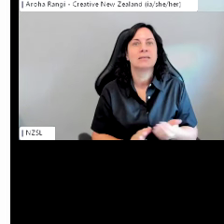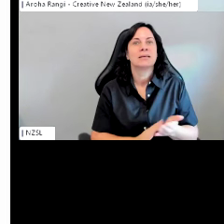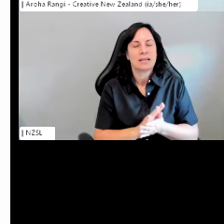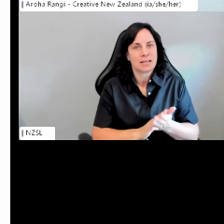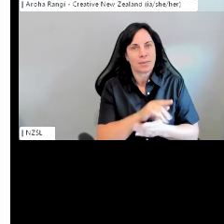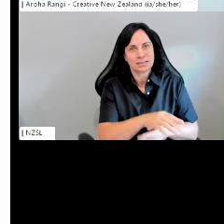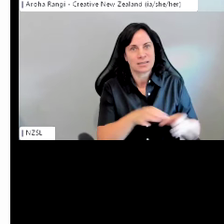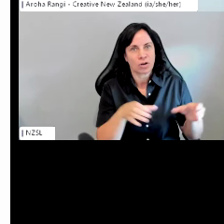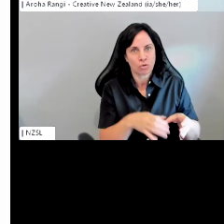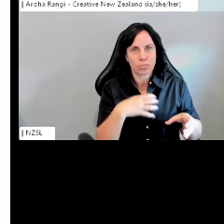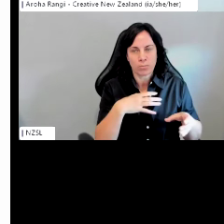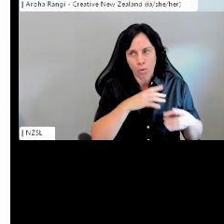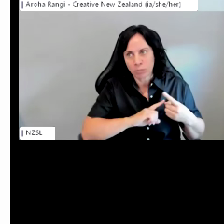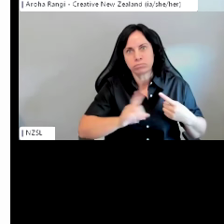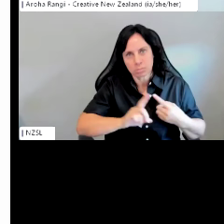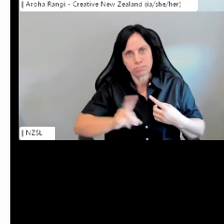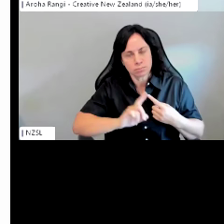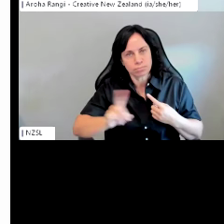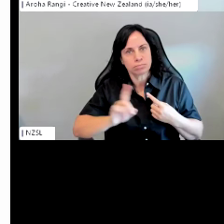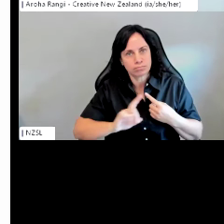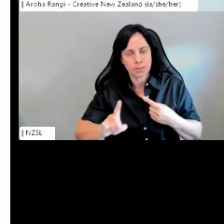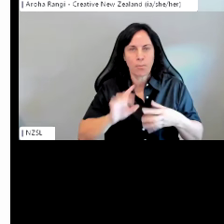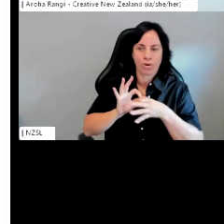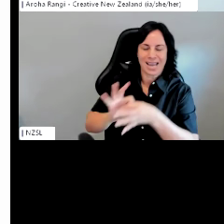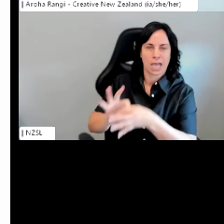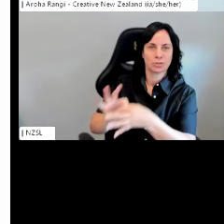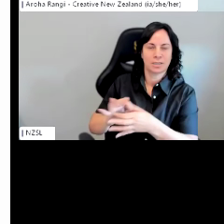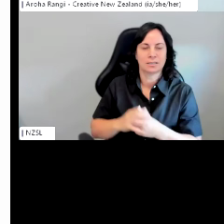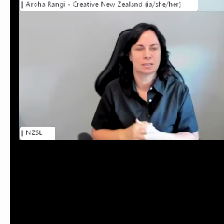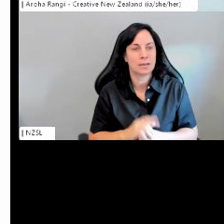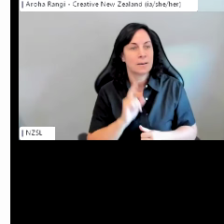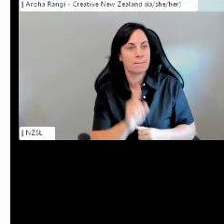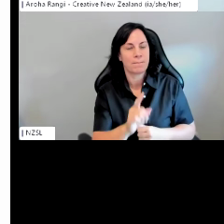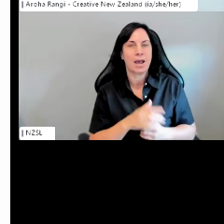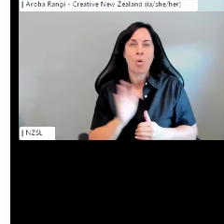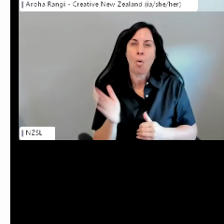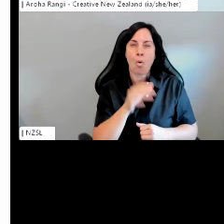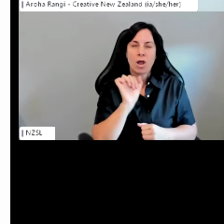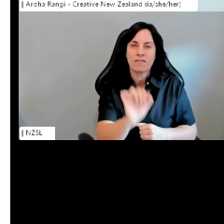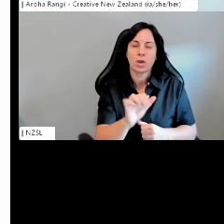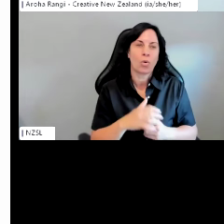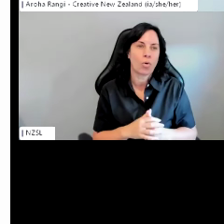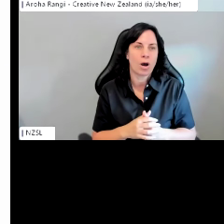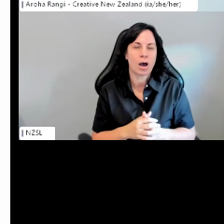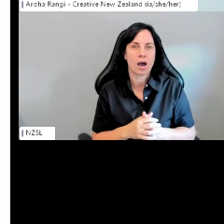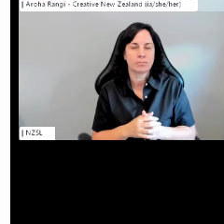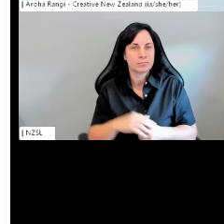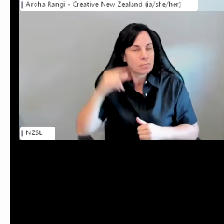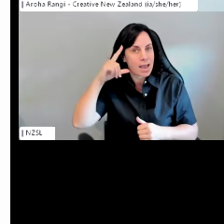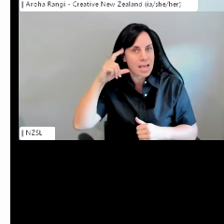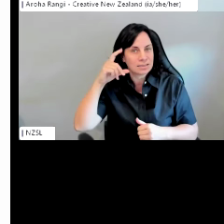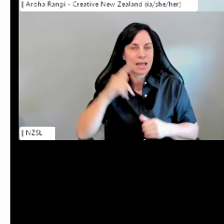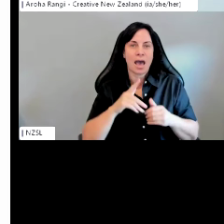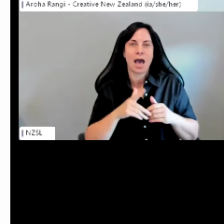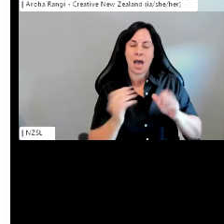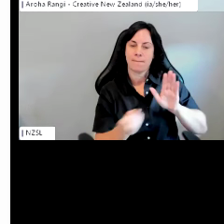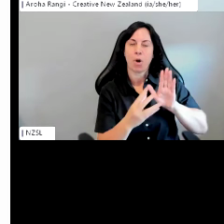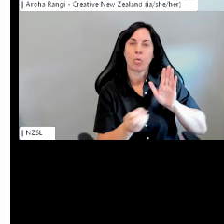uh bigger engagement. Um, but I would make all of your um Instagram posts uh some combination of